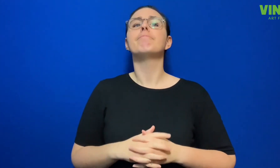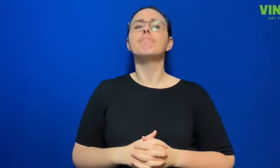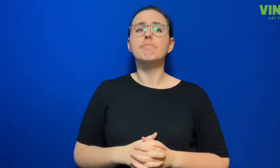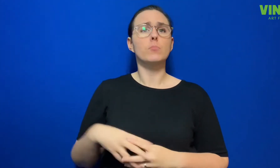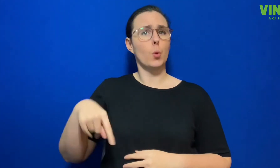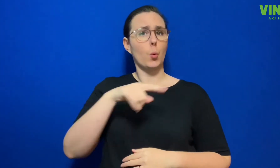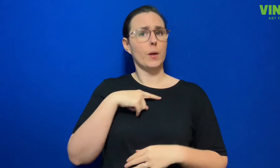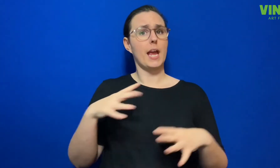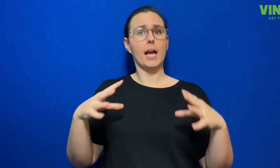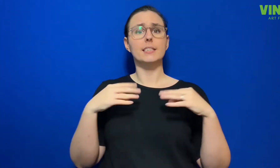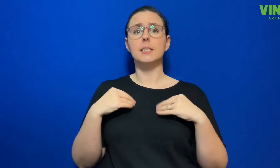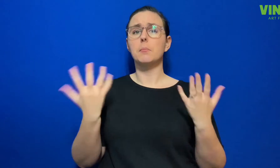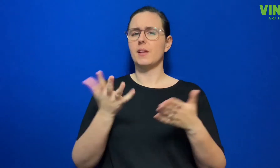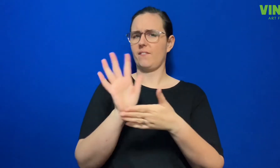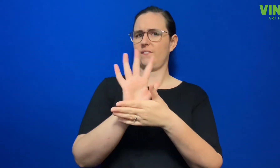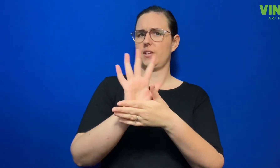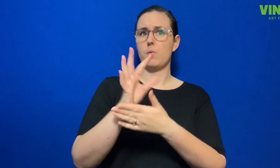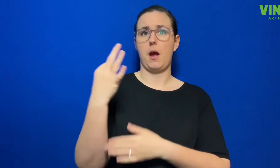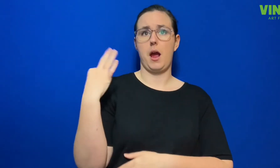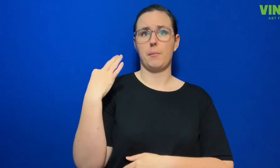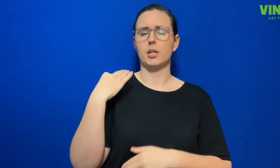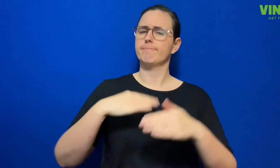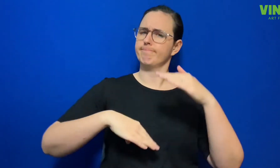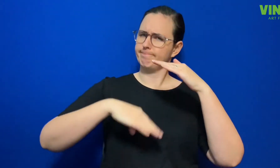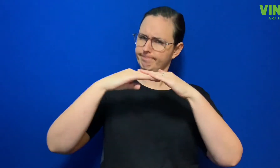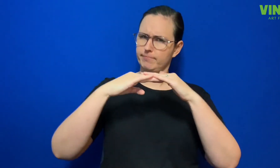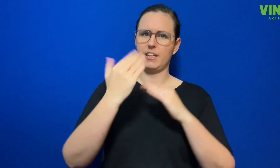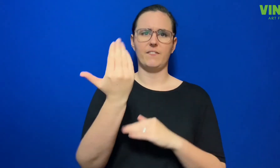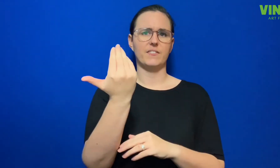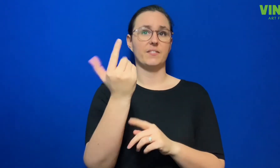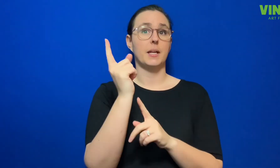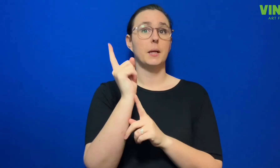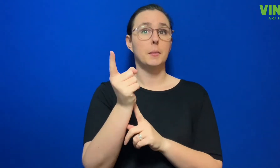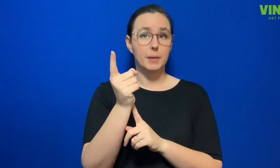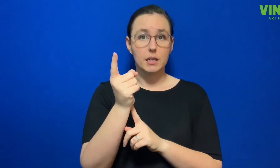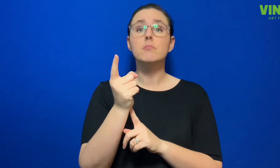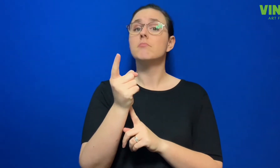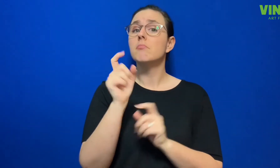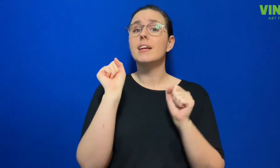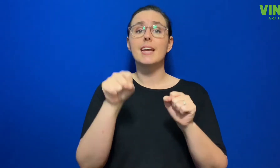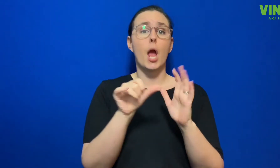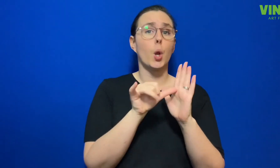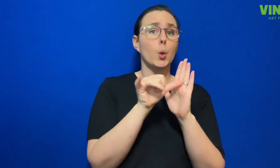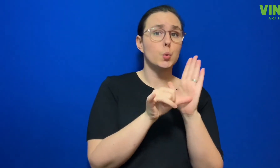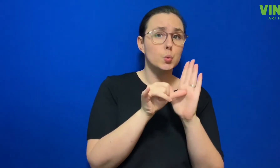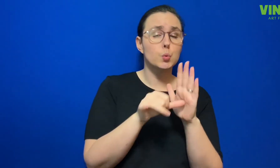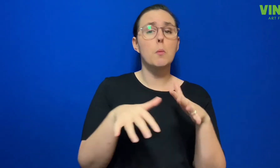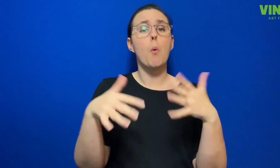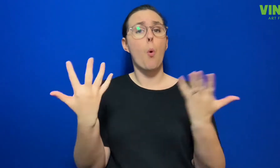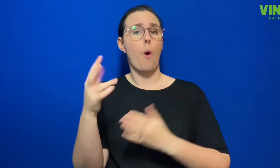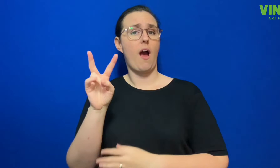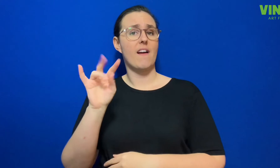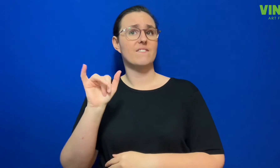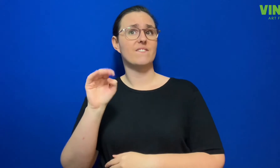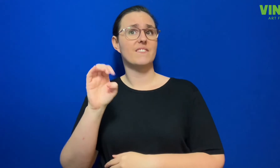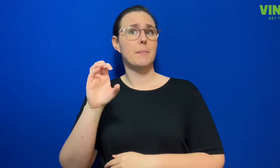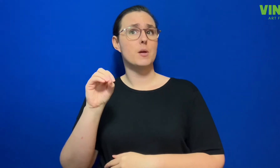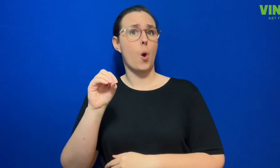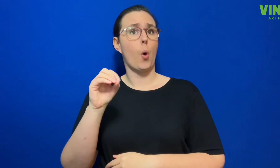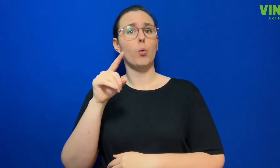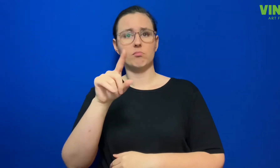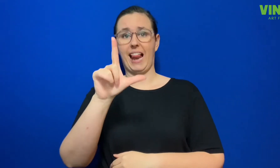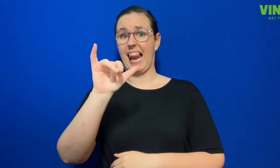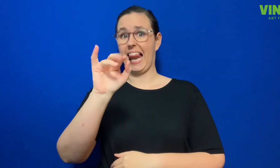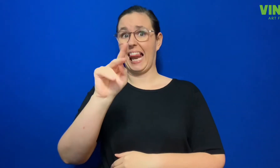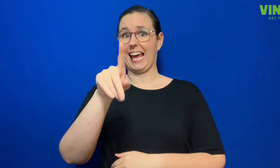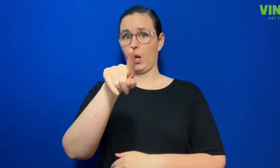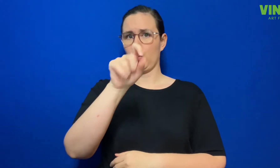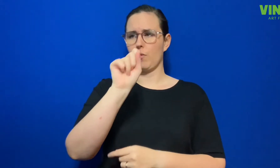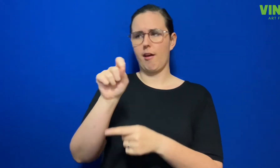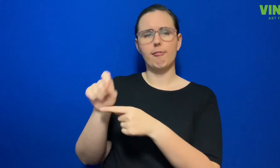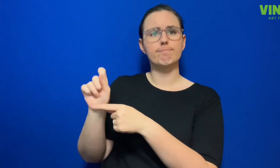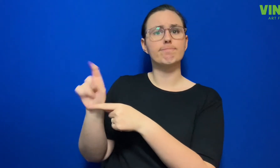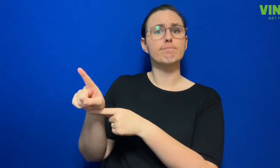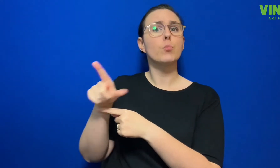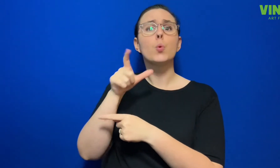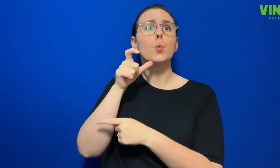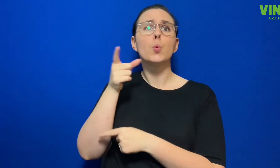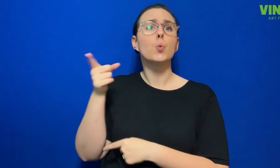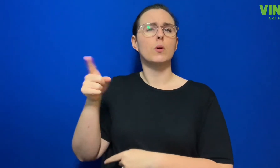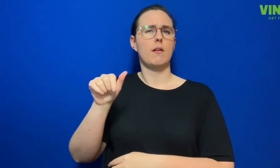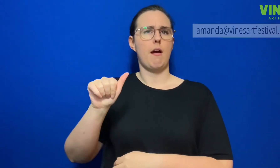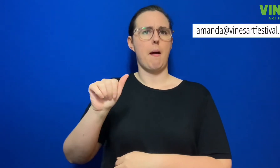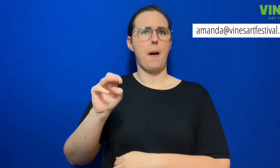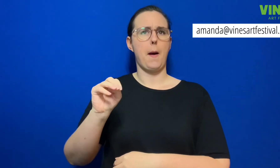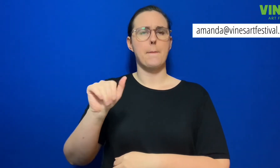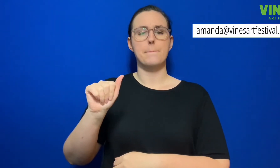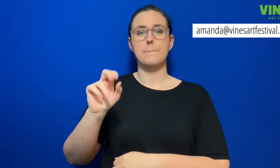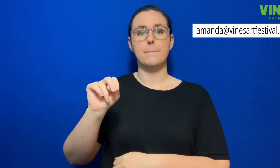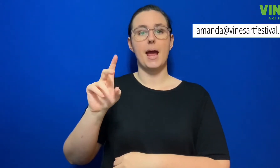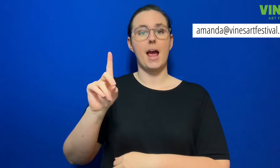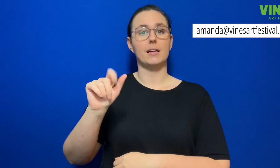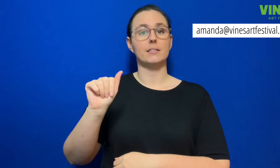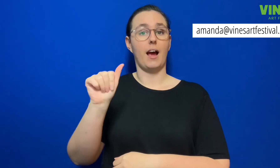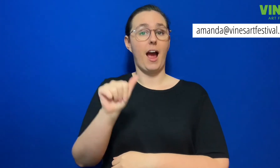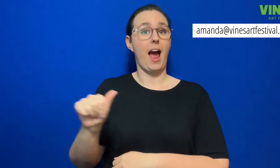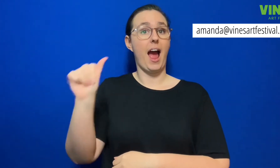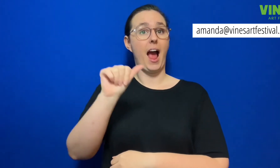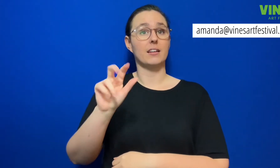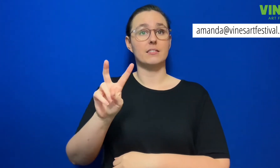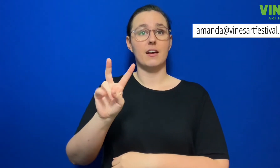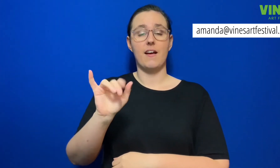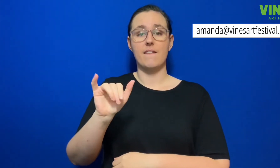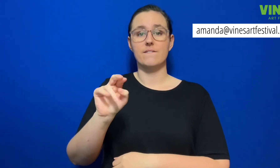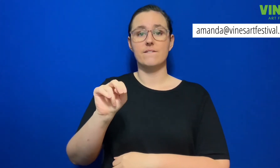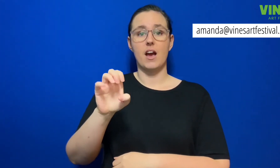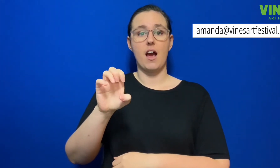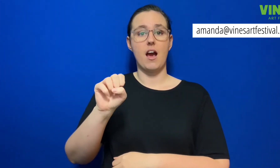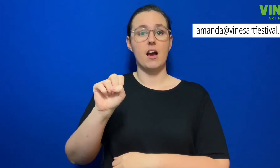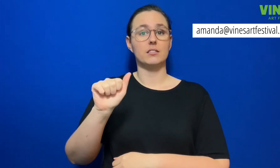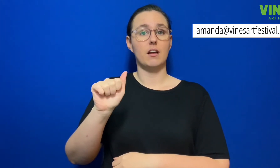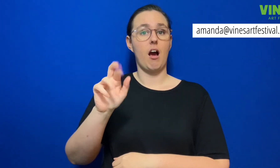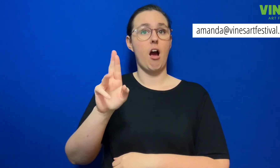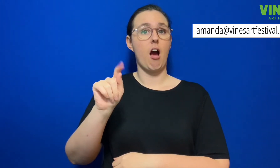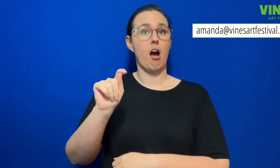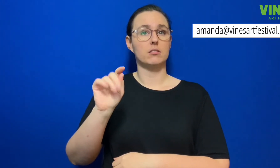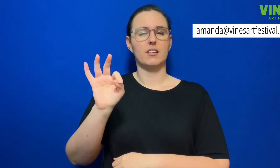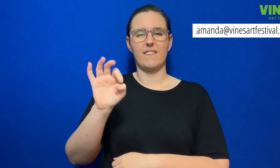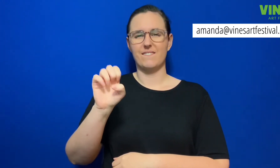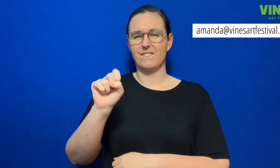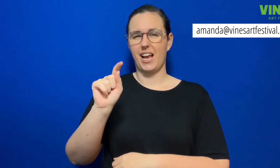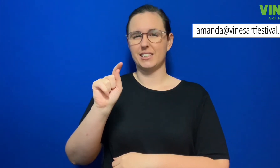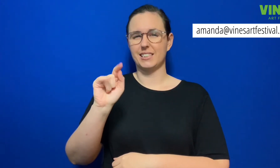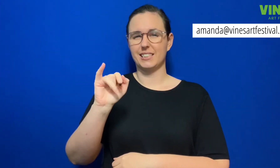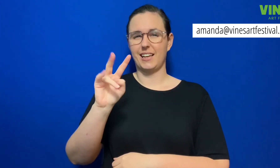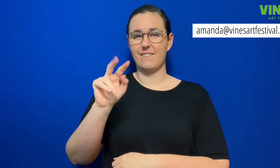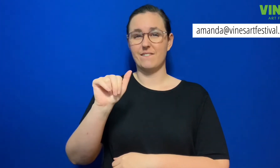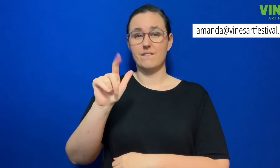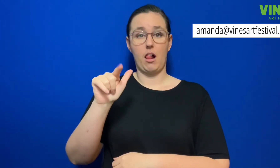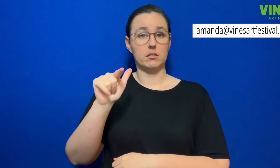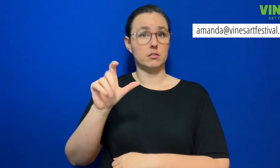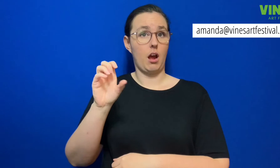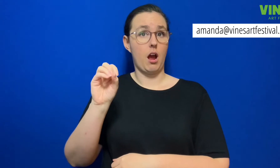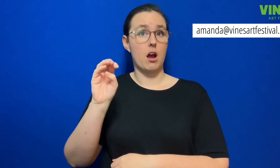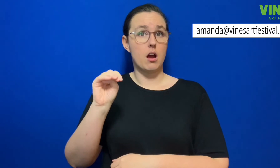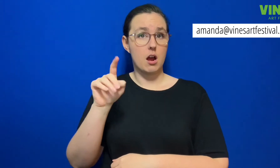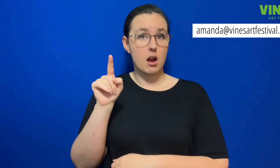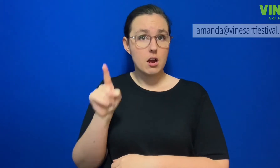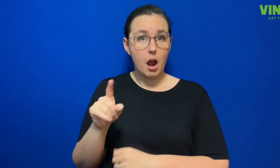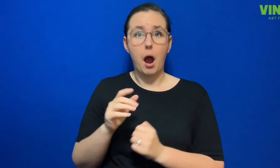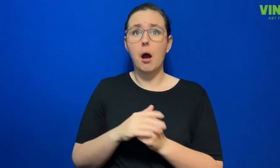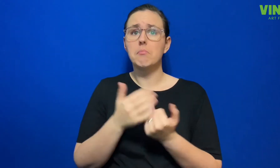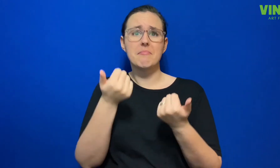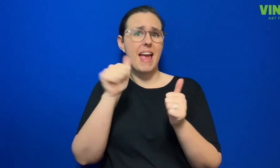We are accepting video applications (max 15 mins) through a Youtube or Vimeo link sent to amanda@vinesartfestival.com